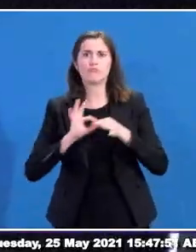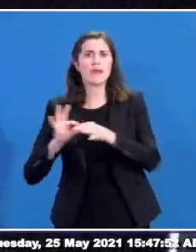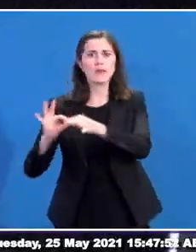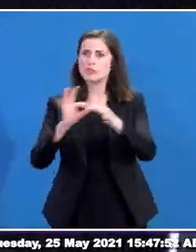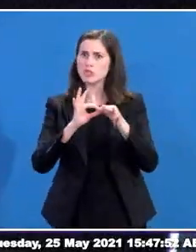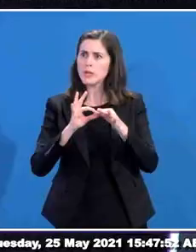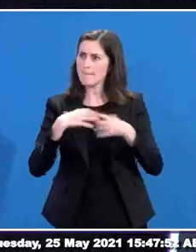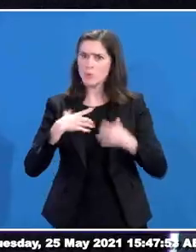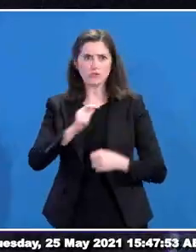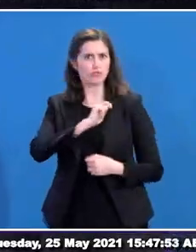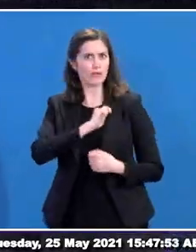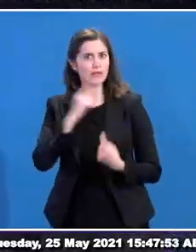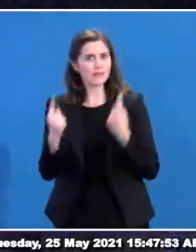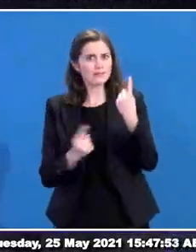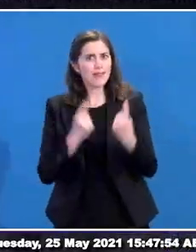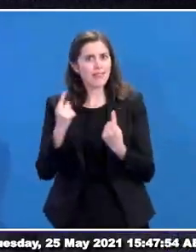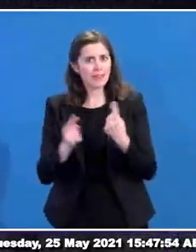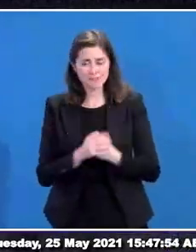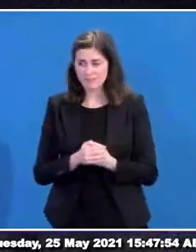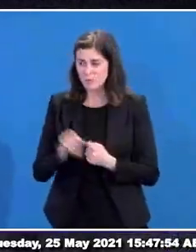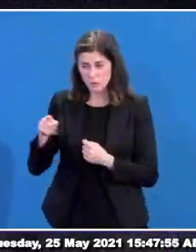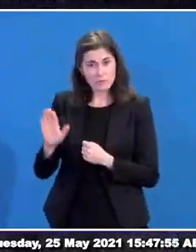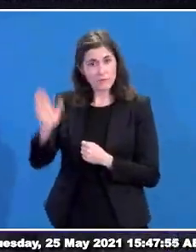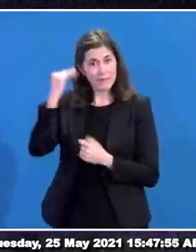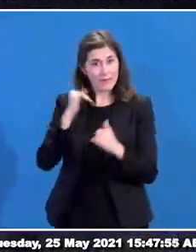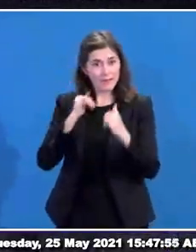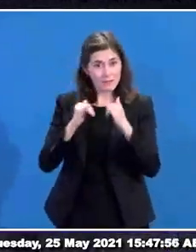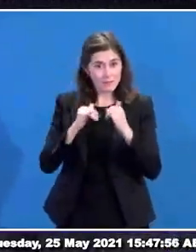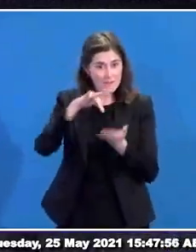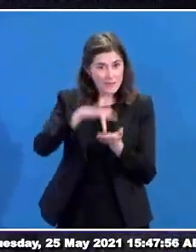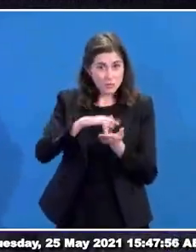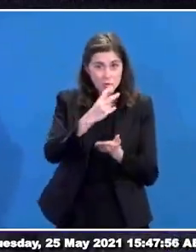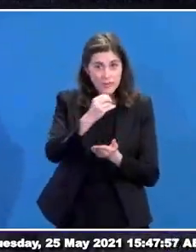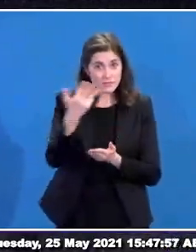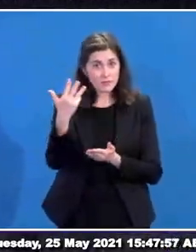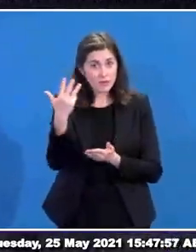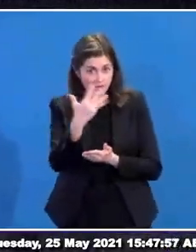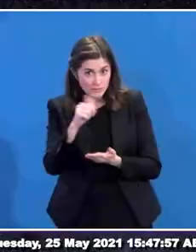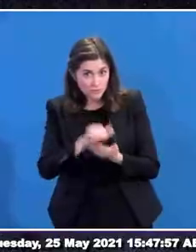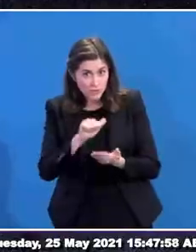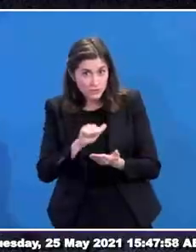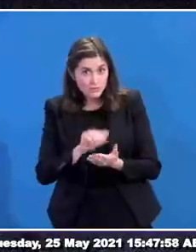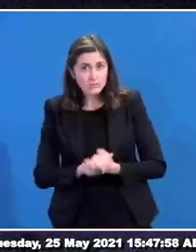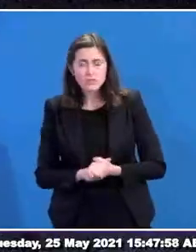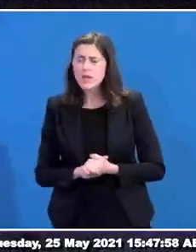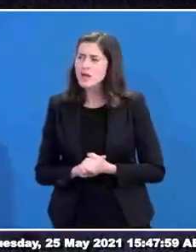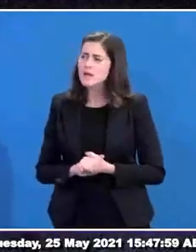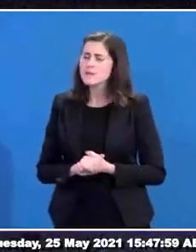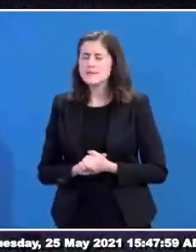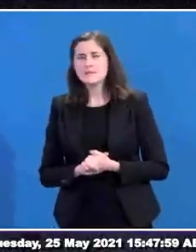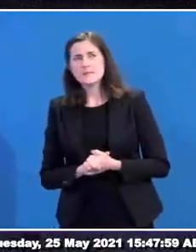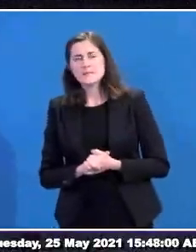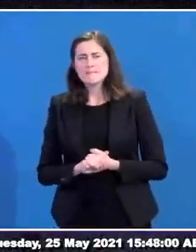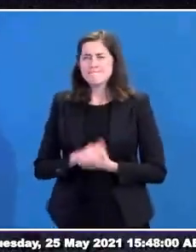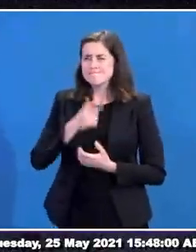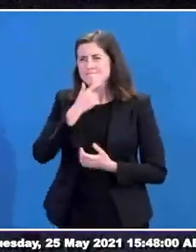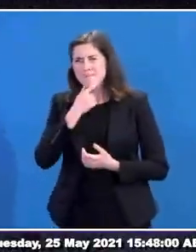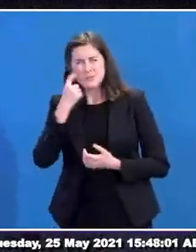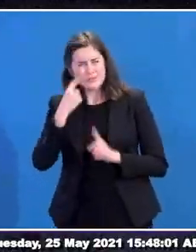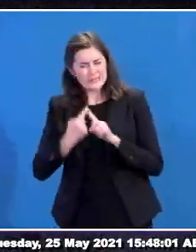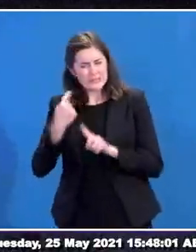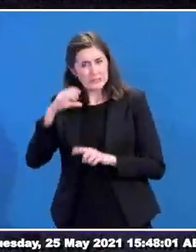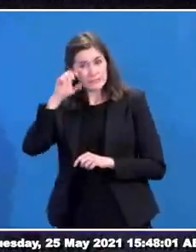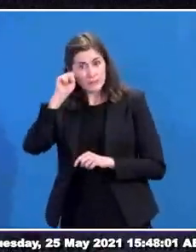You started your investigations in mid June 2019, does that sound